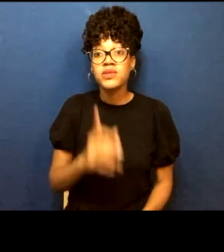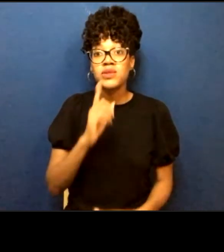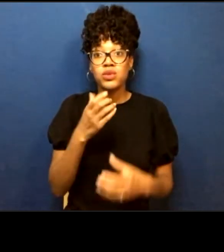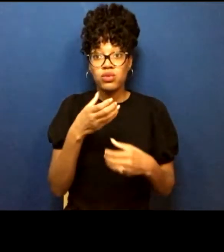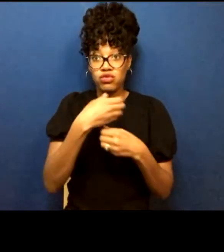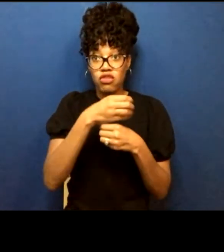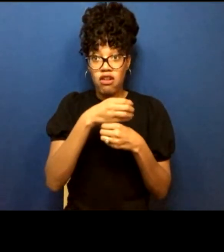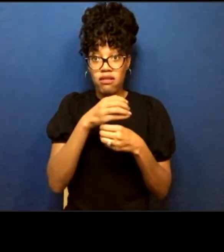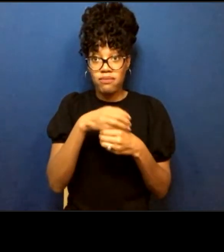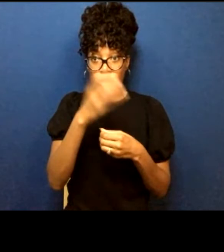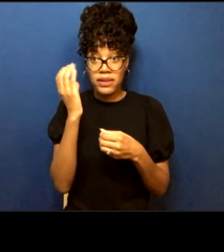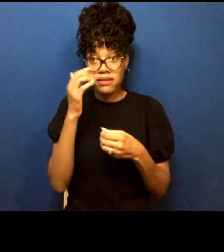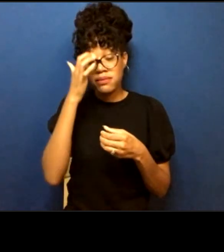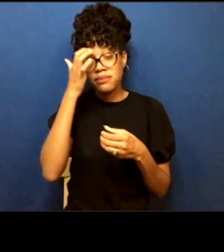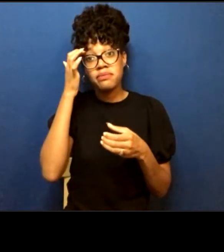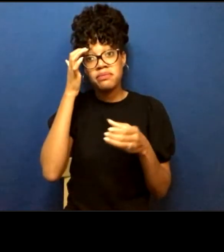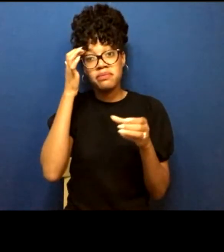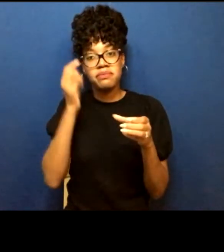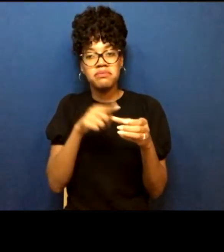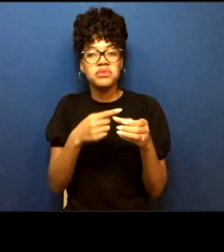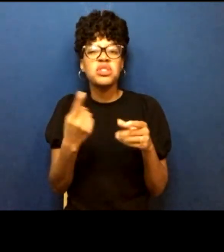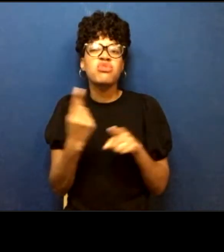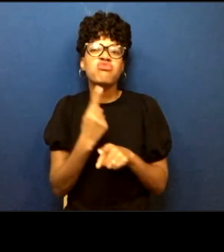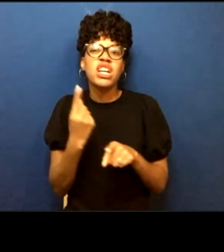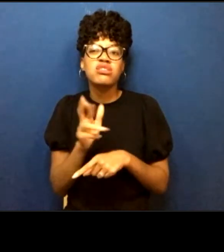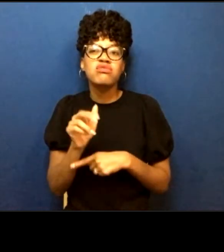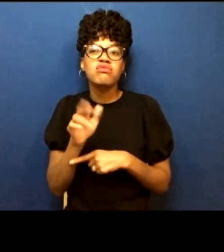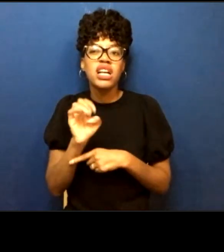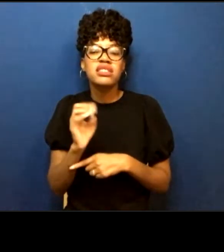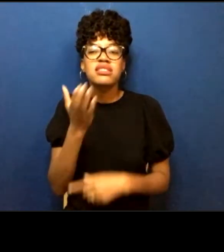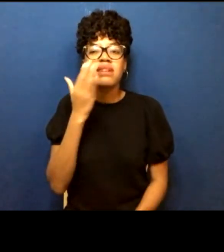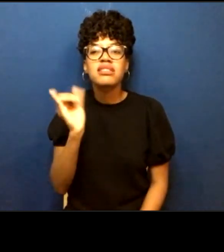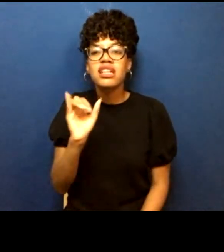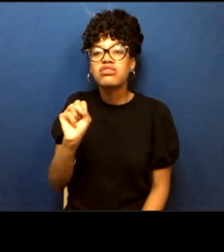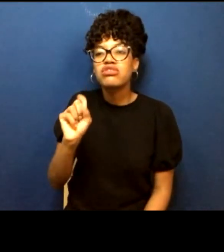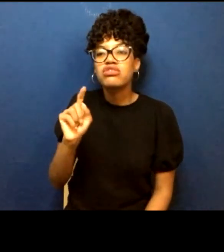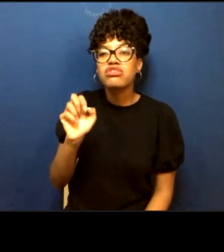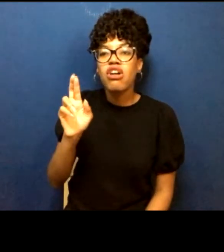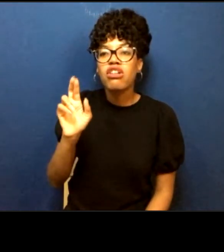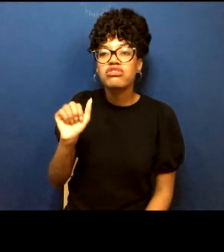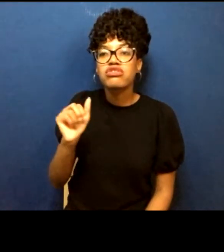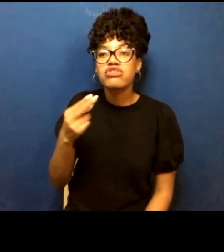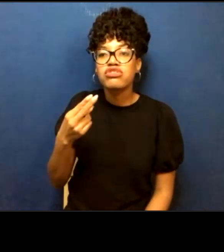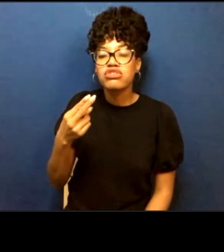This jar, this is the typical rice kind of smells starchy, but when you actually open up this jar of rice,